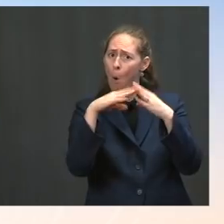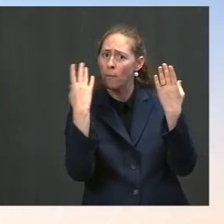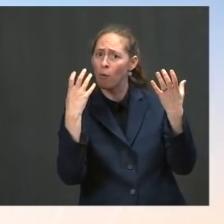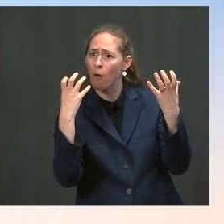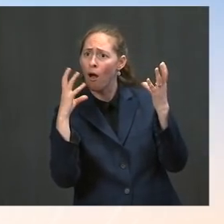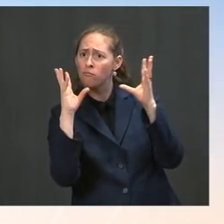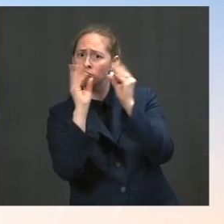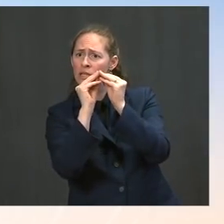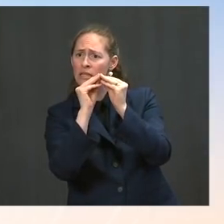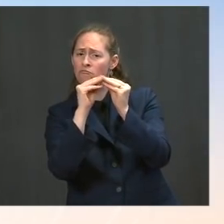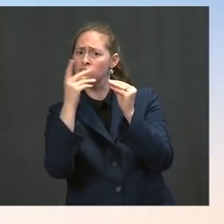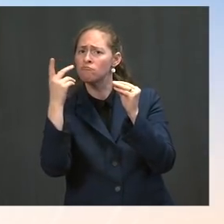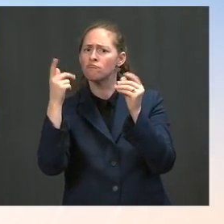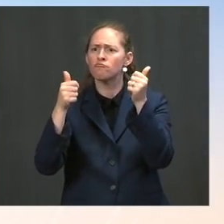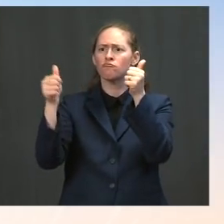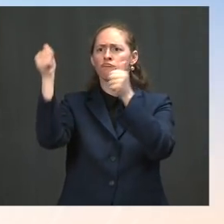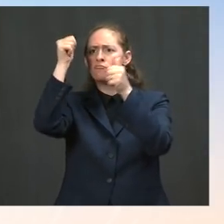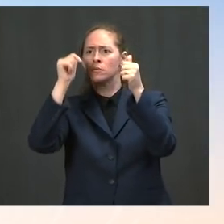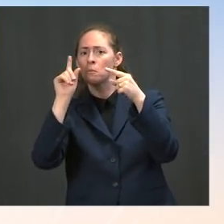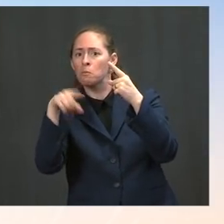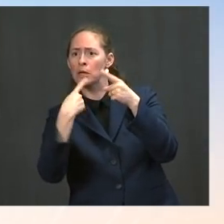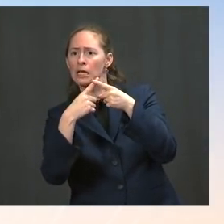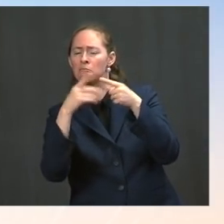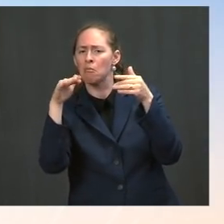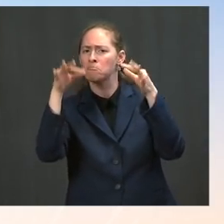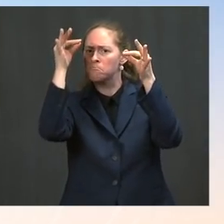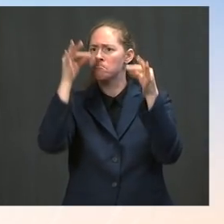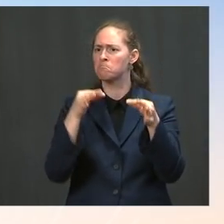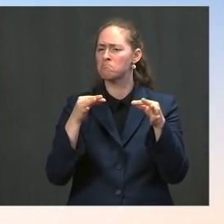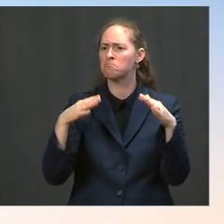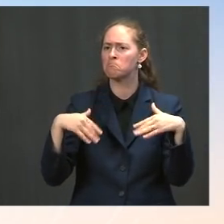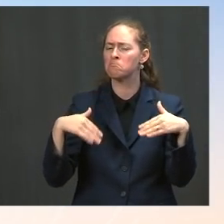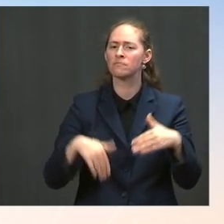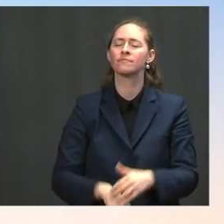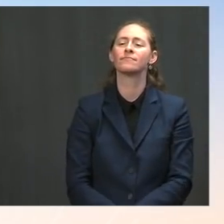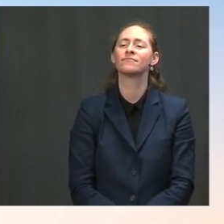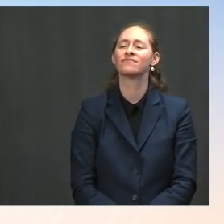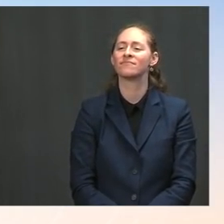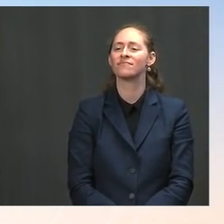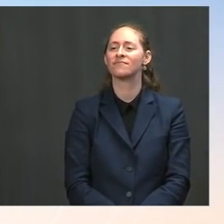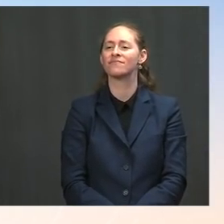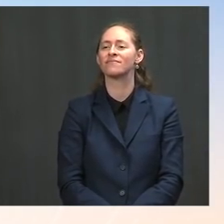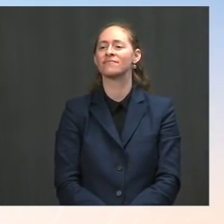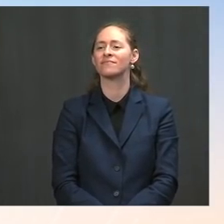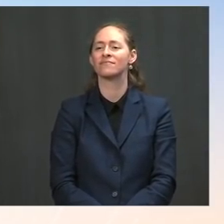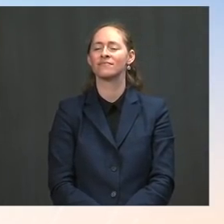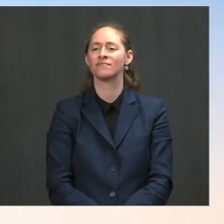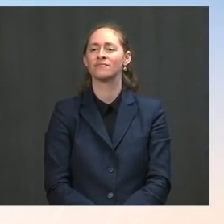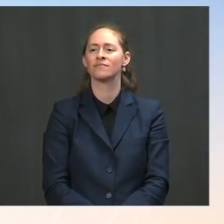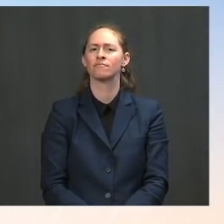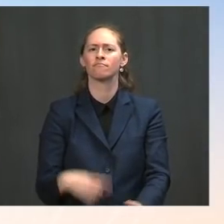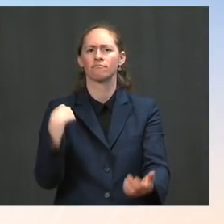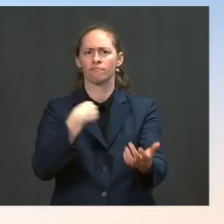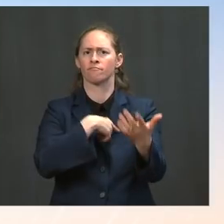in terms of meetings at his level, but you can tell he's asked his team to take a number of steps and look into a range of options.